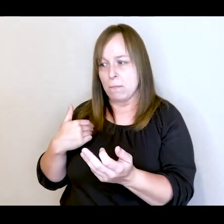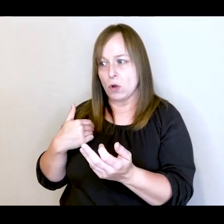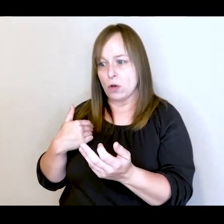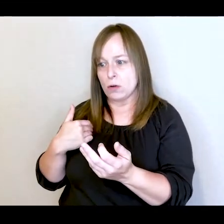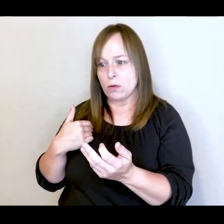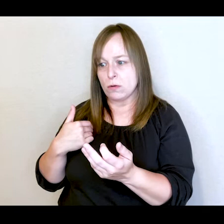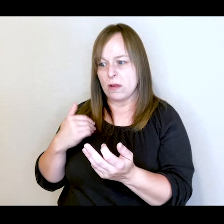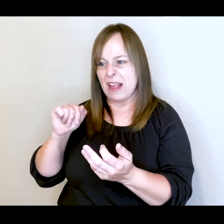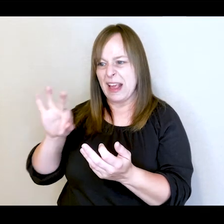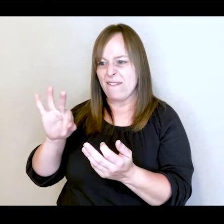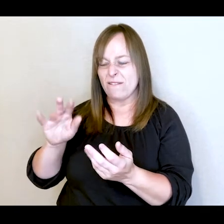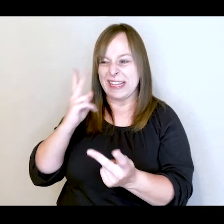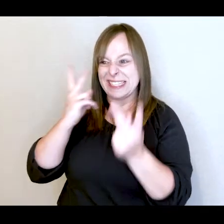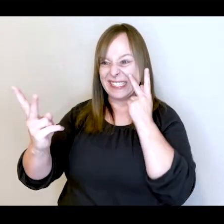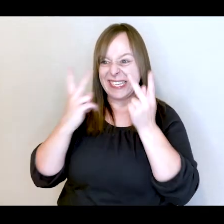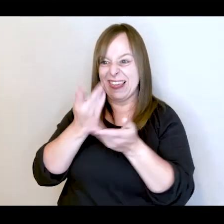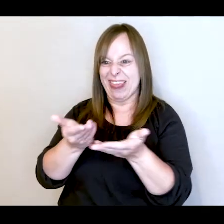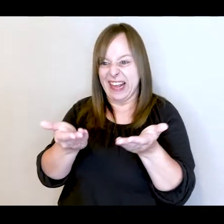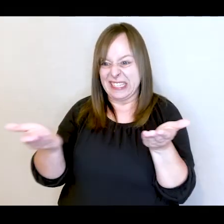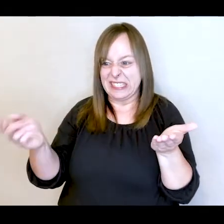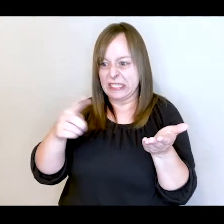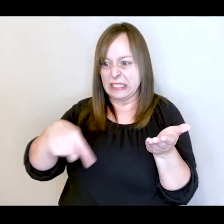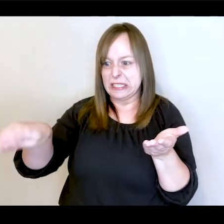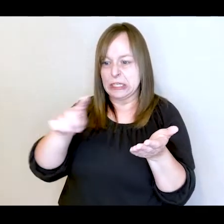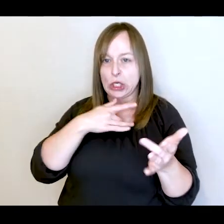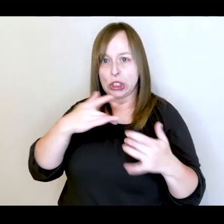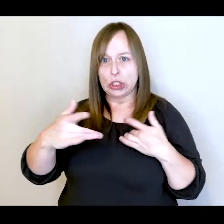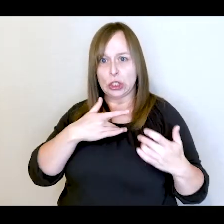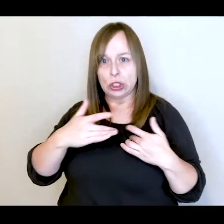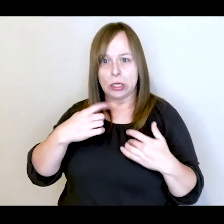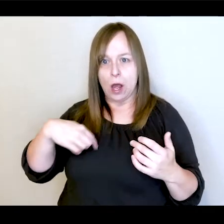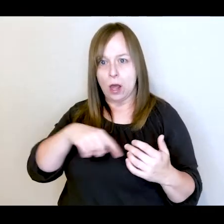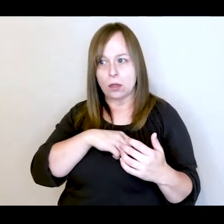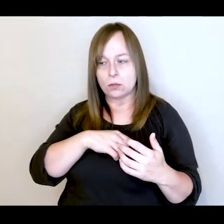patient if they're seeing things that are of concern to them can they